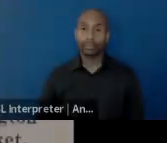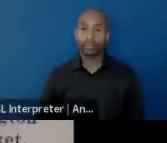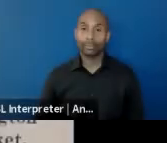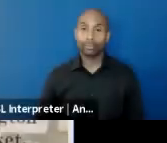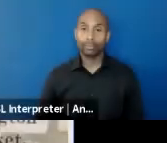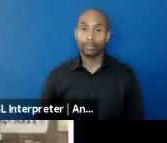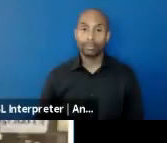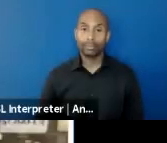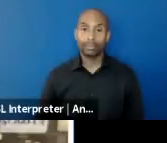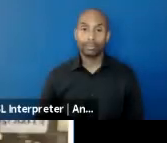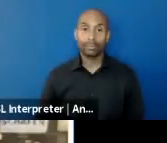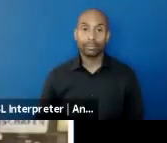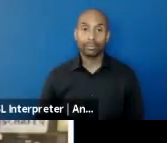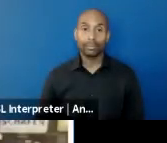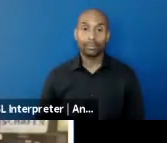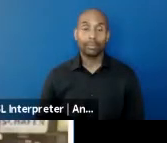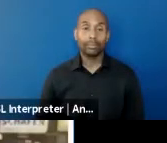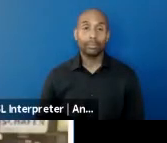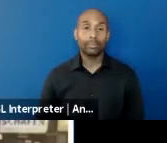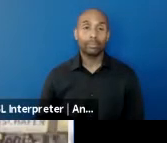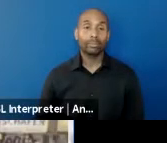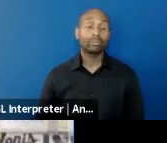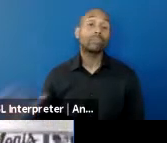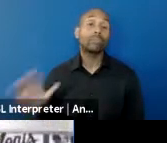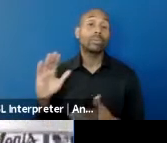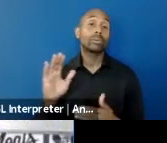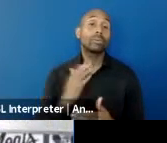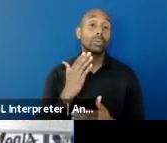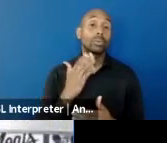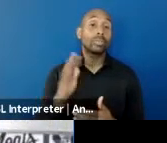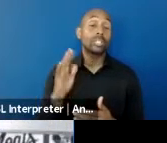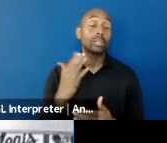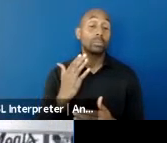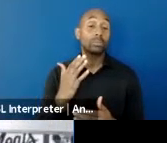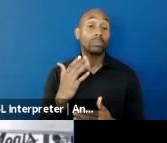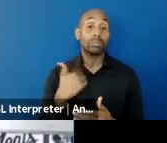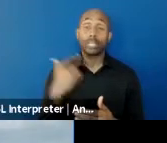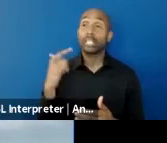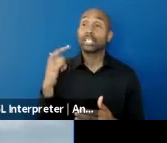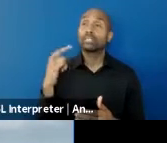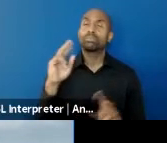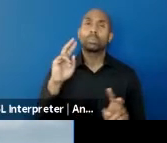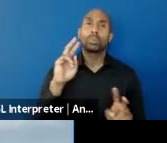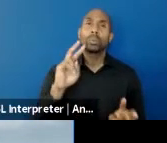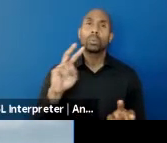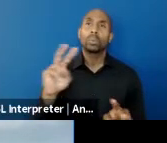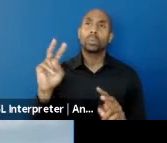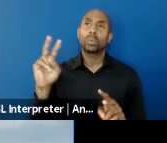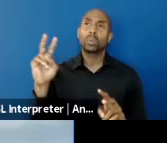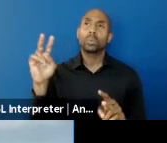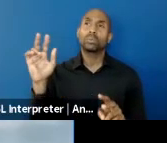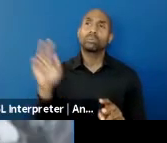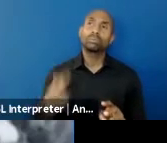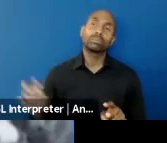I’ve been around this great big world. Nothing I've seen can top it.